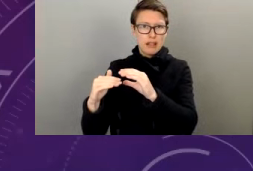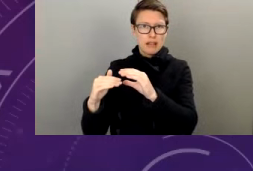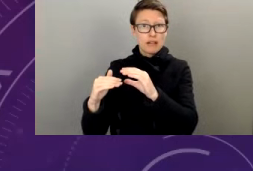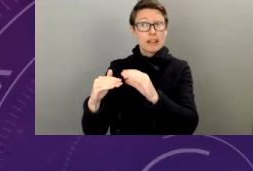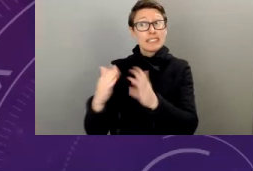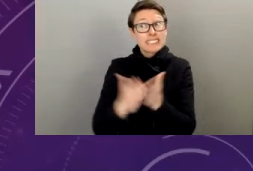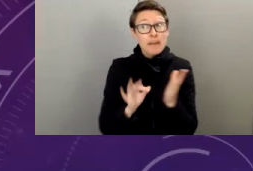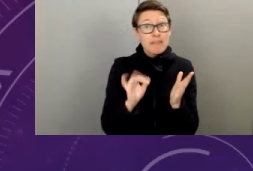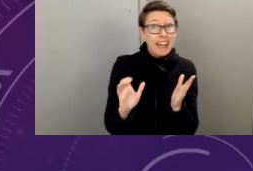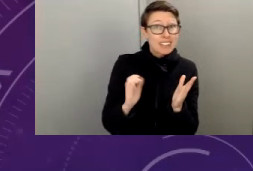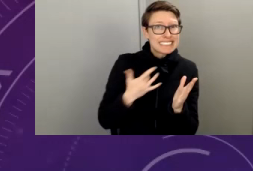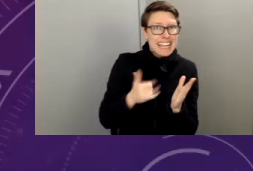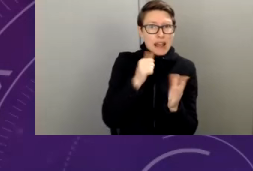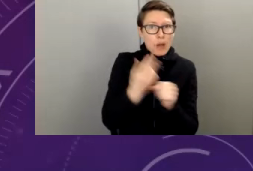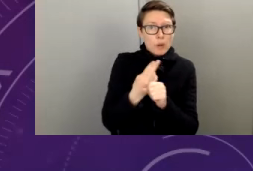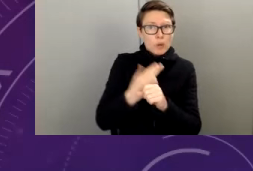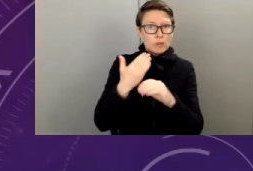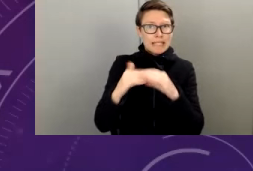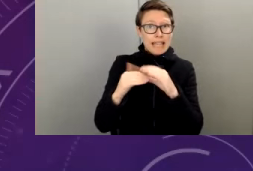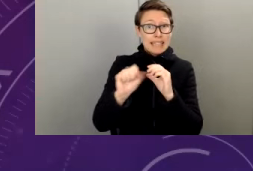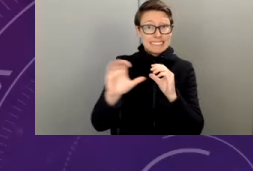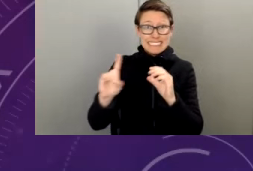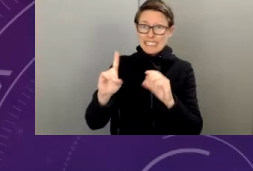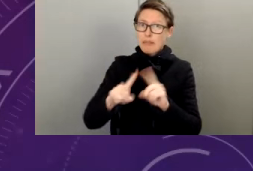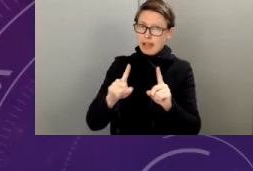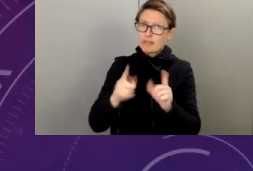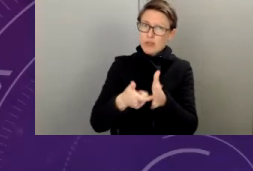with you through your email at work here. So